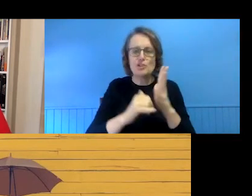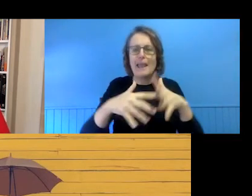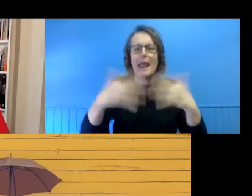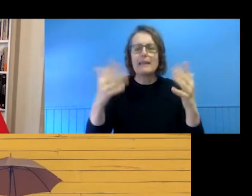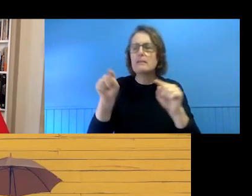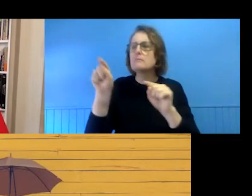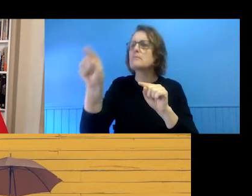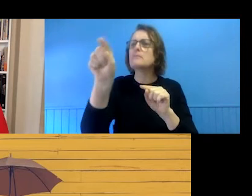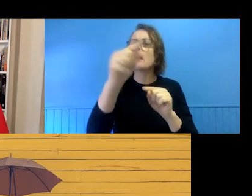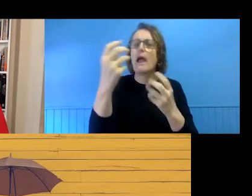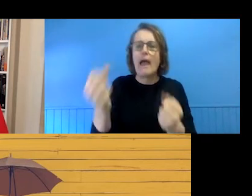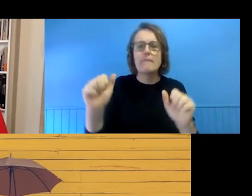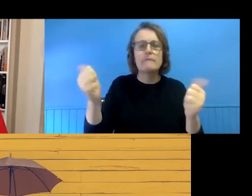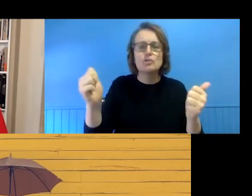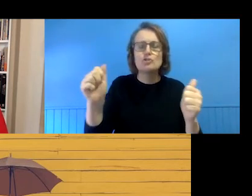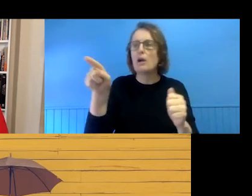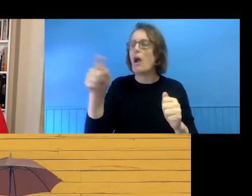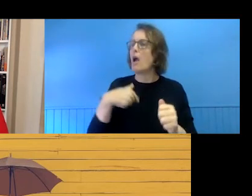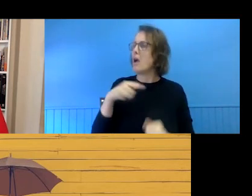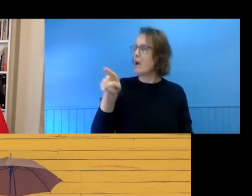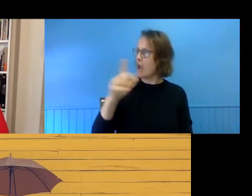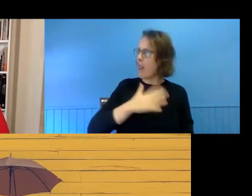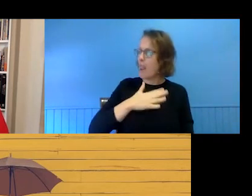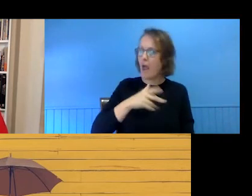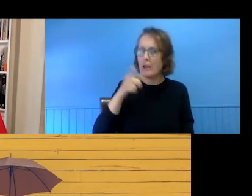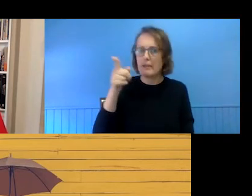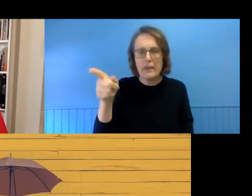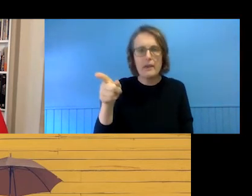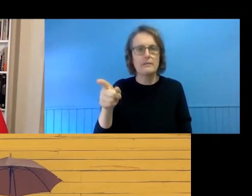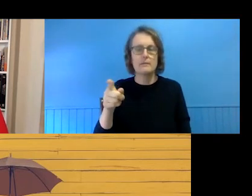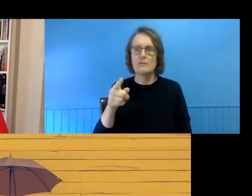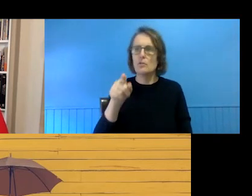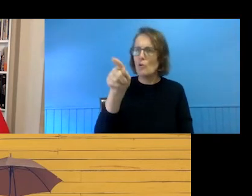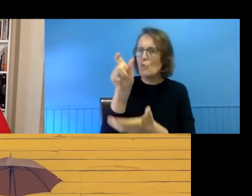people have done that is inspiring to you, wording that you might want